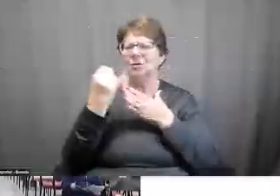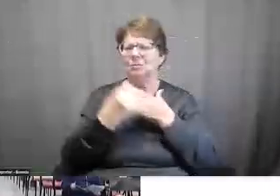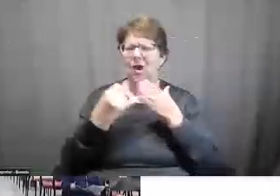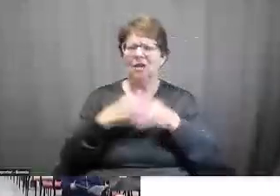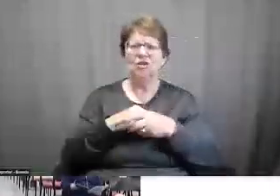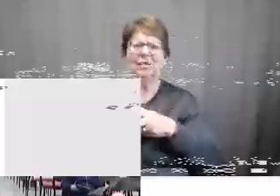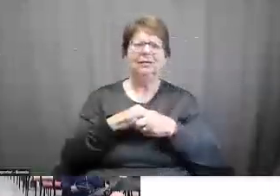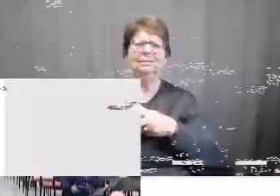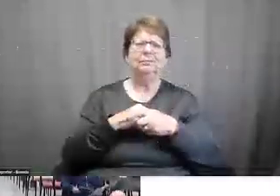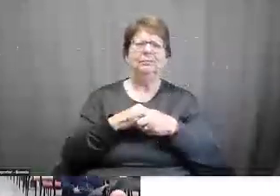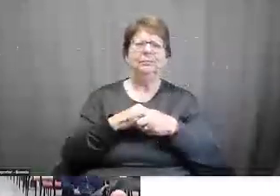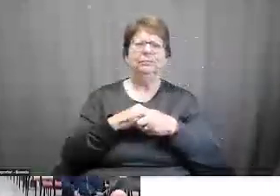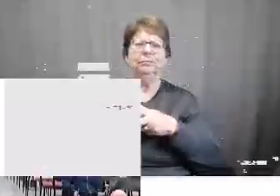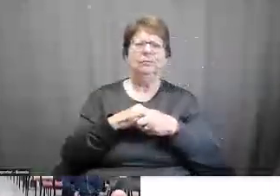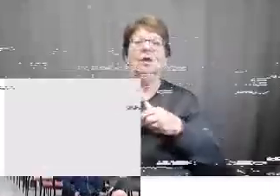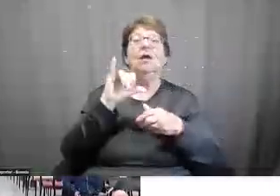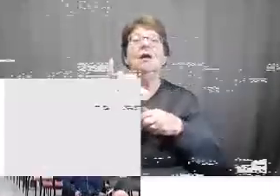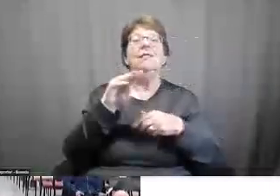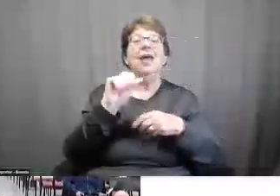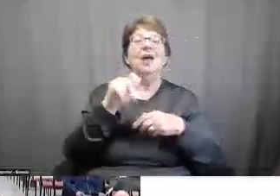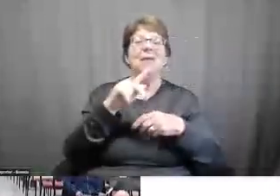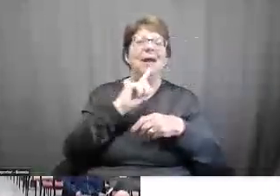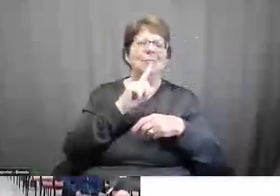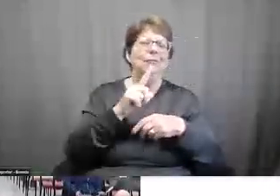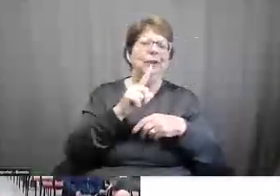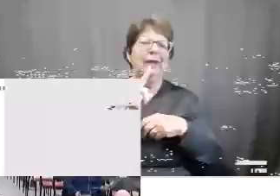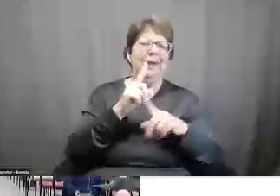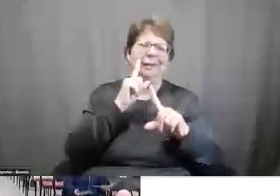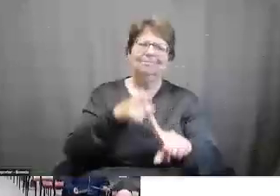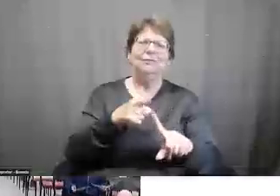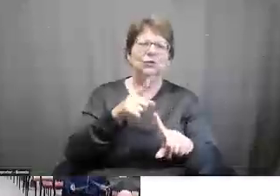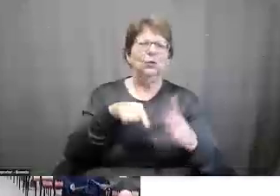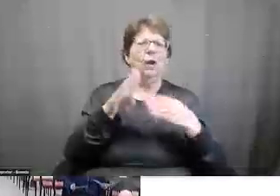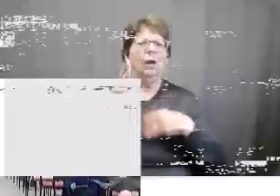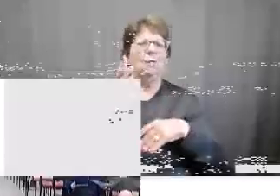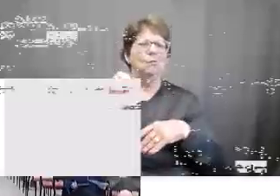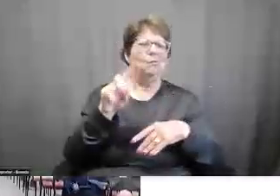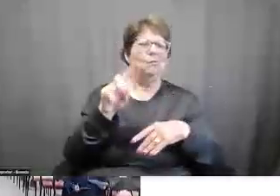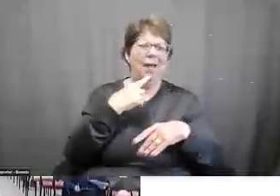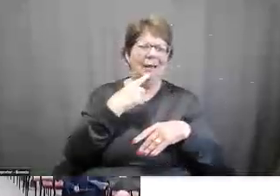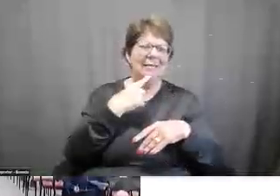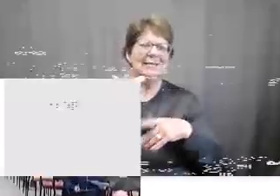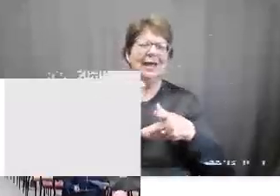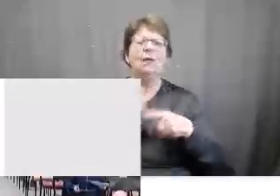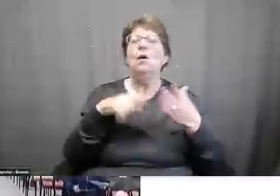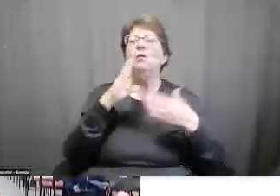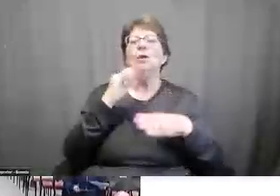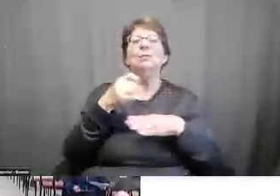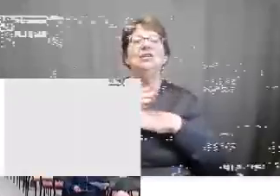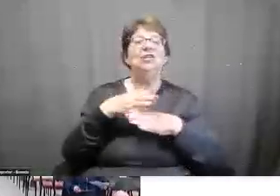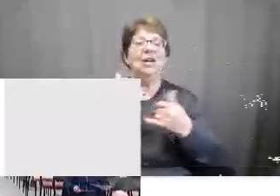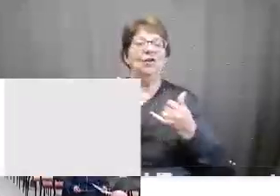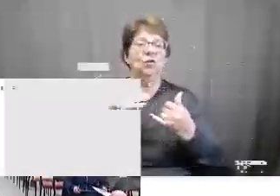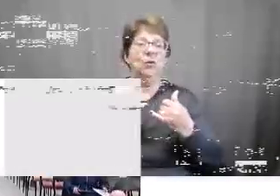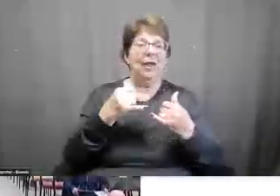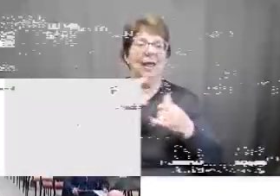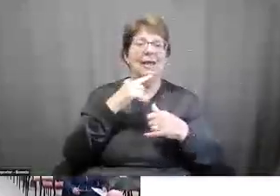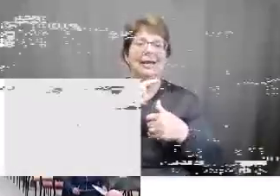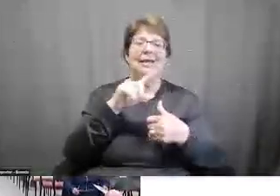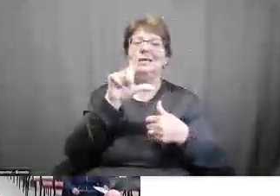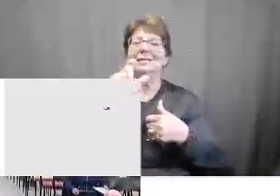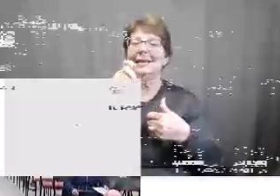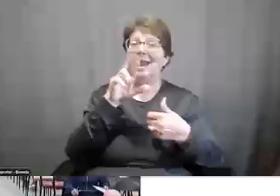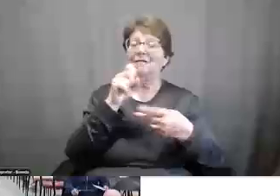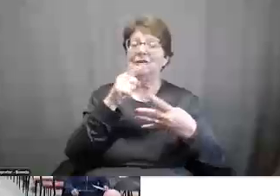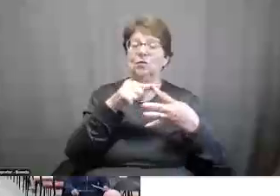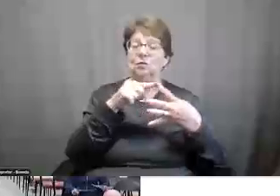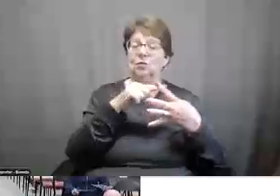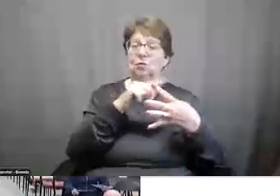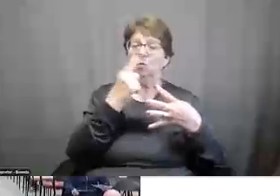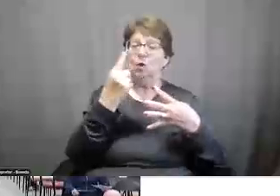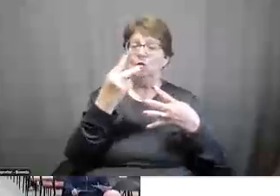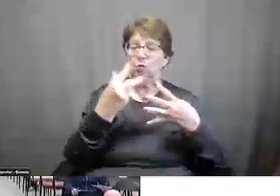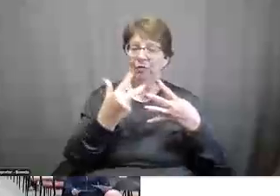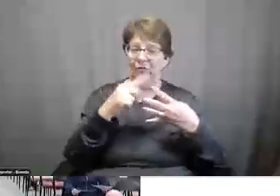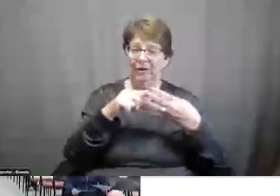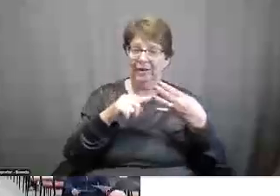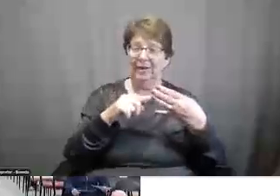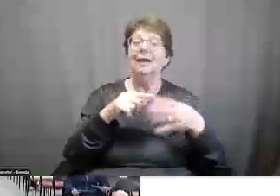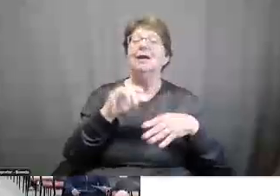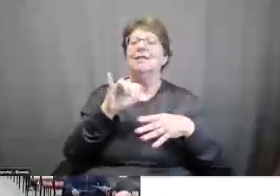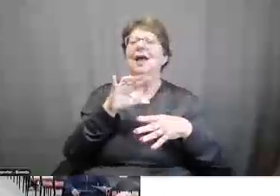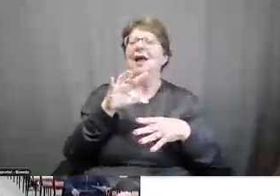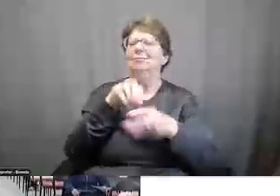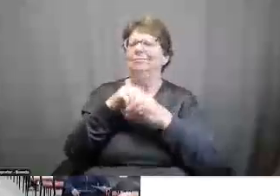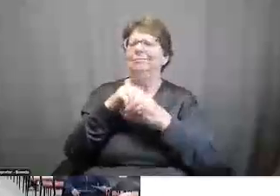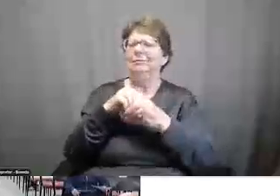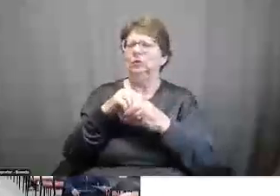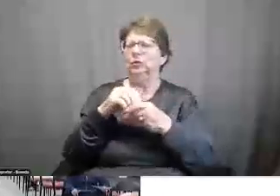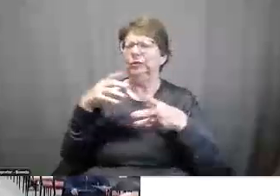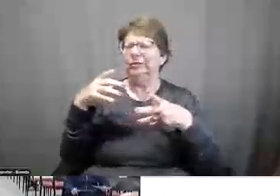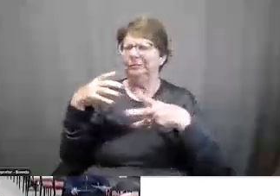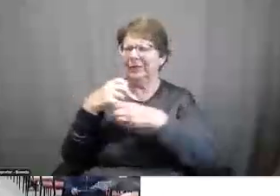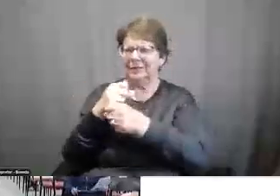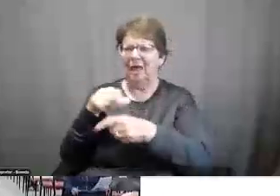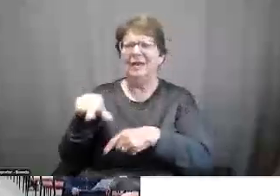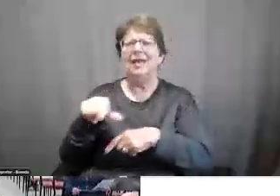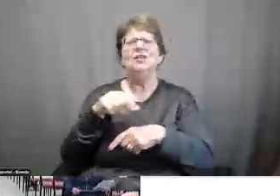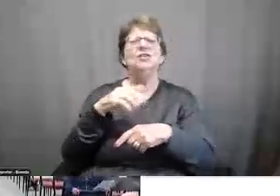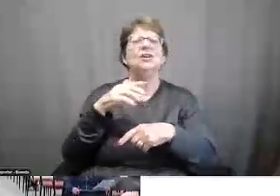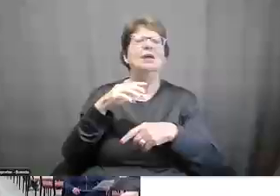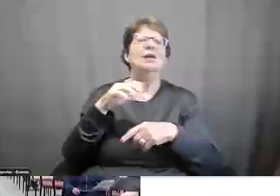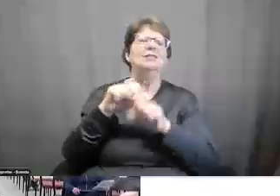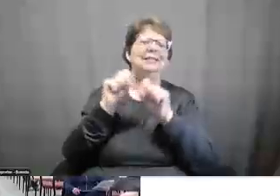Boardroom: So this map, really orients to what Brad said. What we'll be sharing today is, the levers 1 through 3, which include, consolidation of stations in the West Seattle Junction segment, and